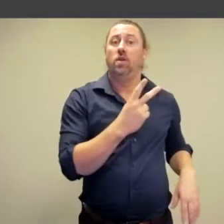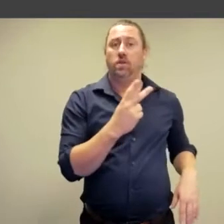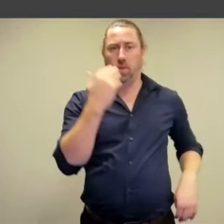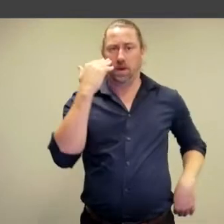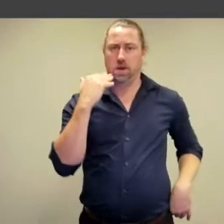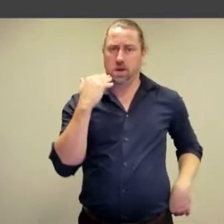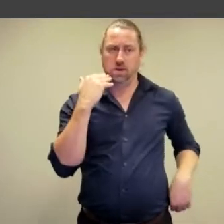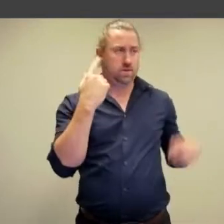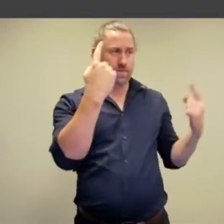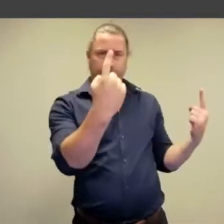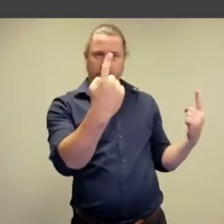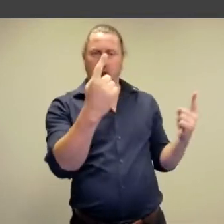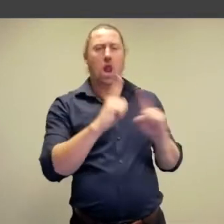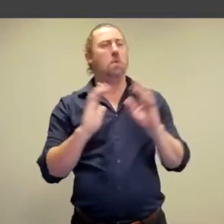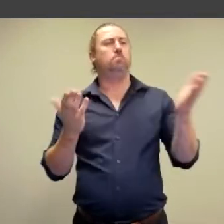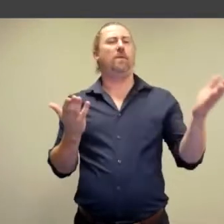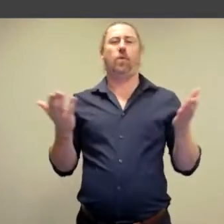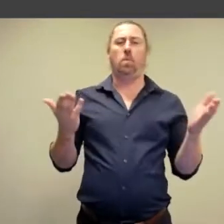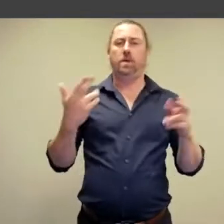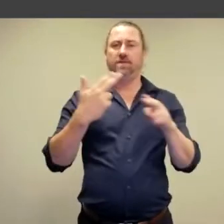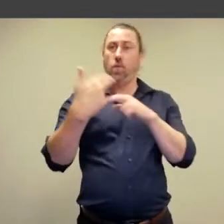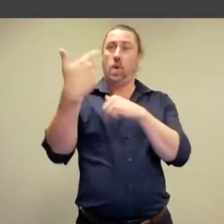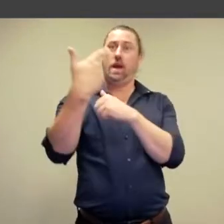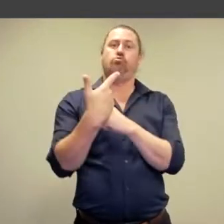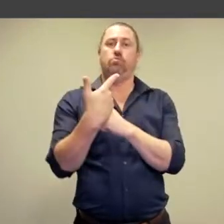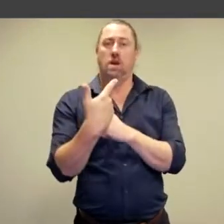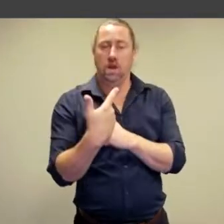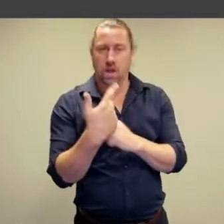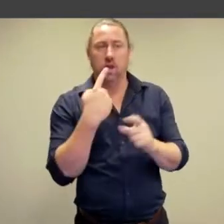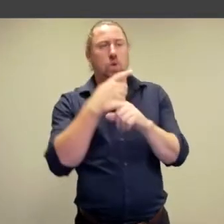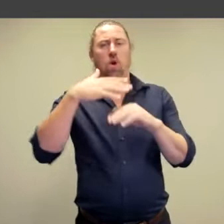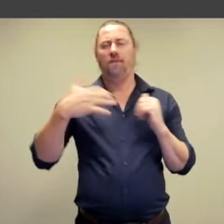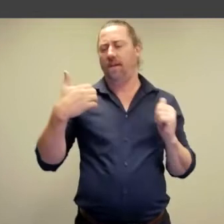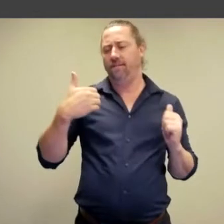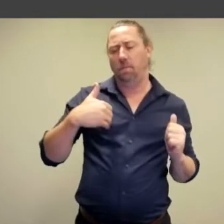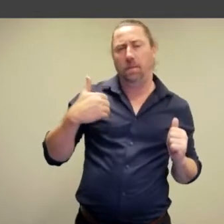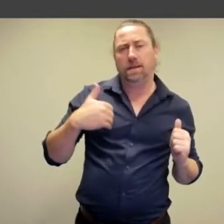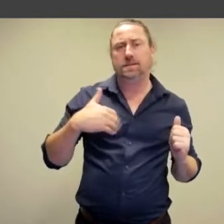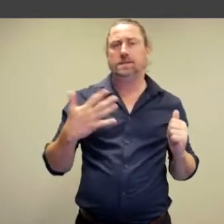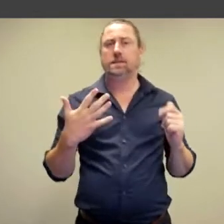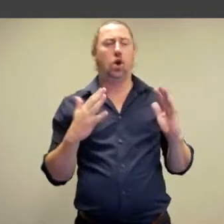performing for the camera, thinking about